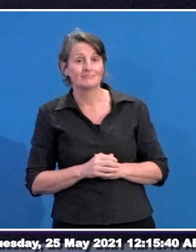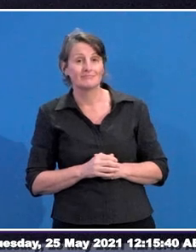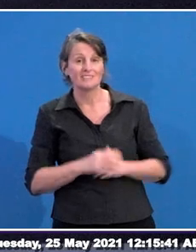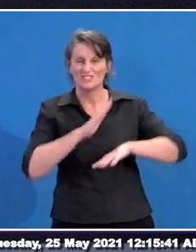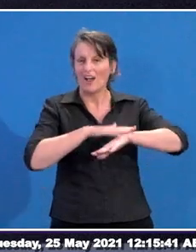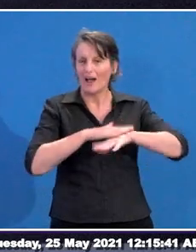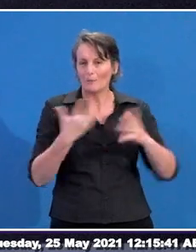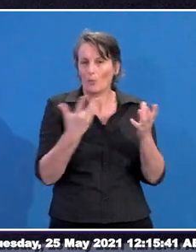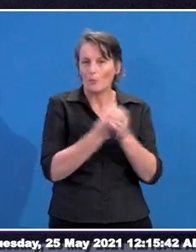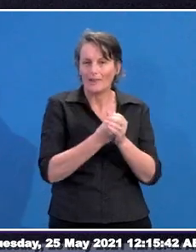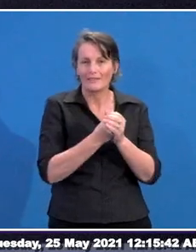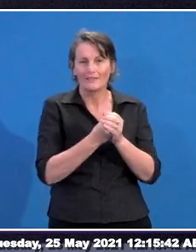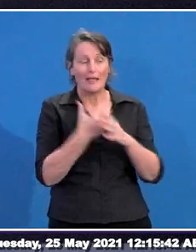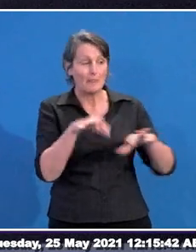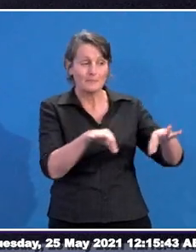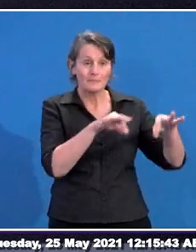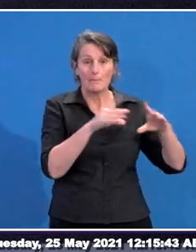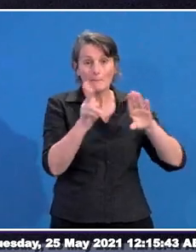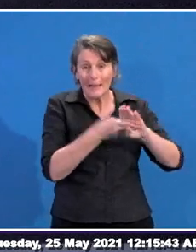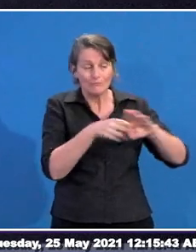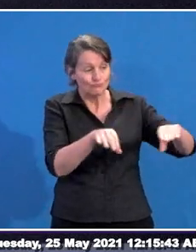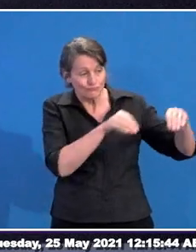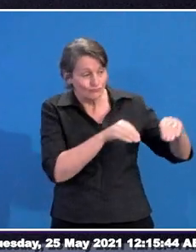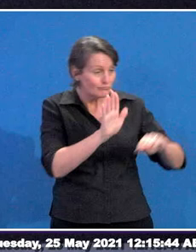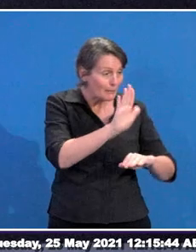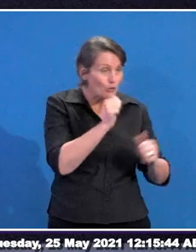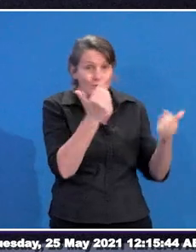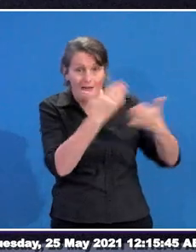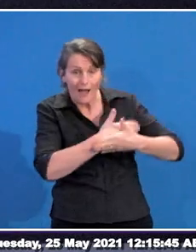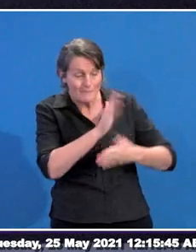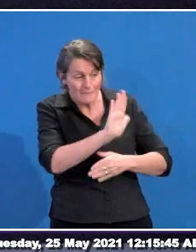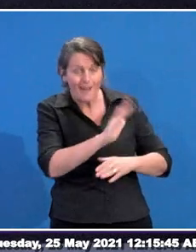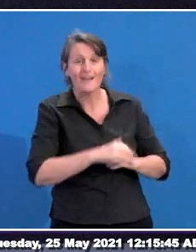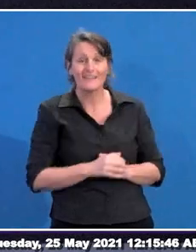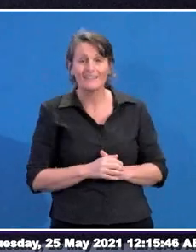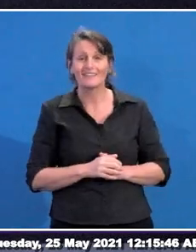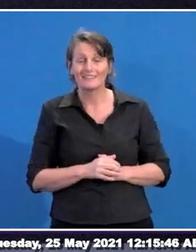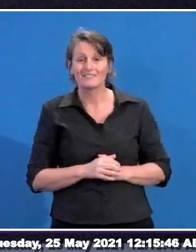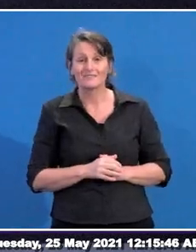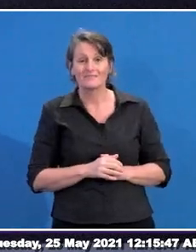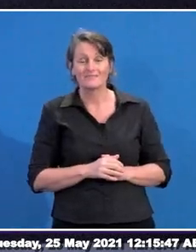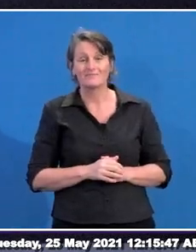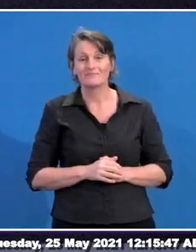and then tuck him in and he goes to sleep and we leave. Yeah.